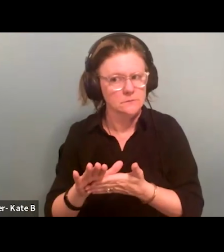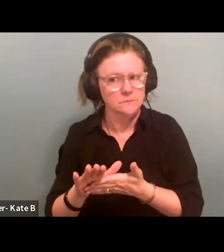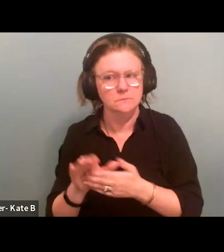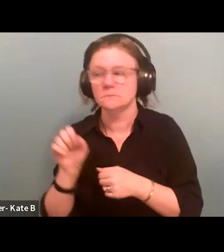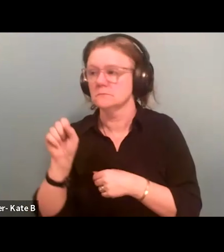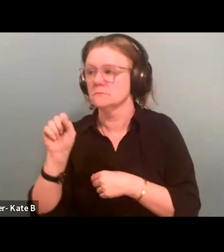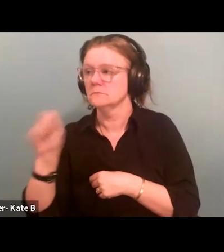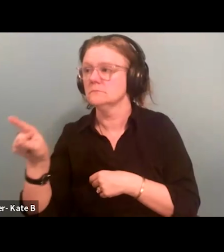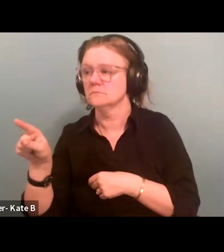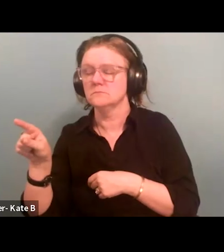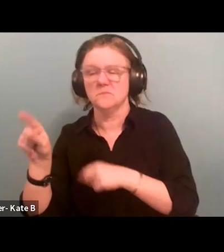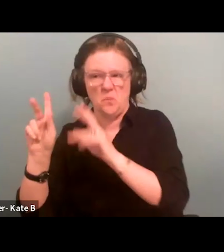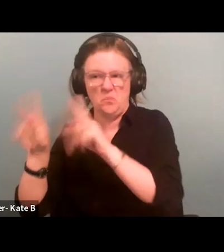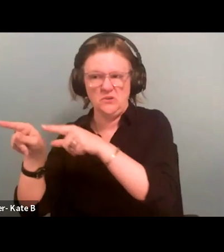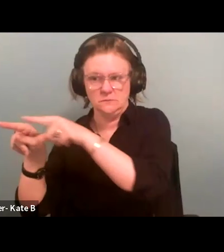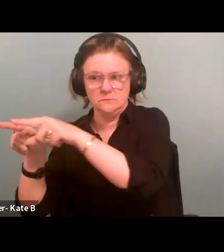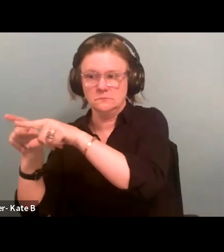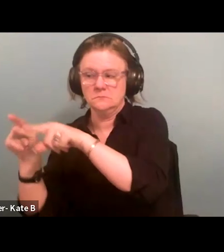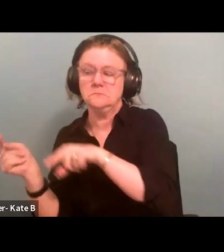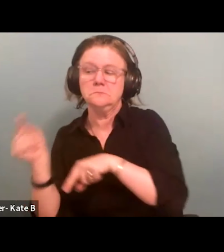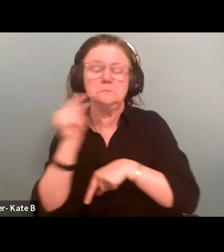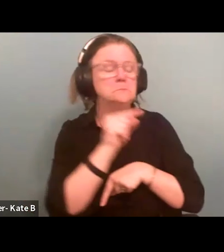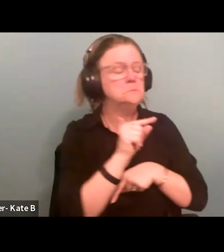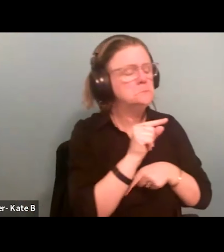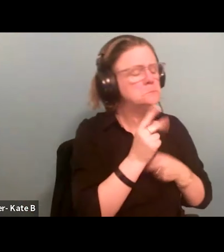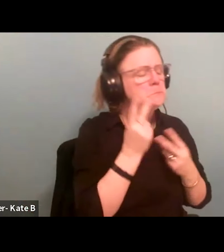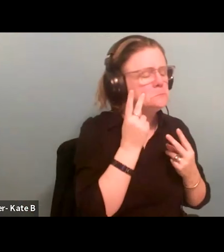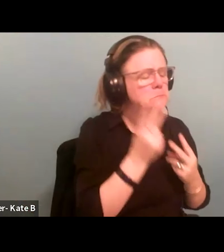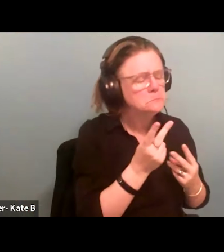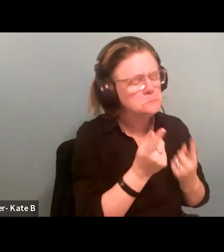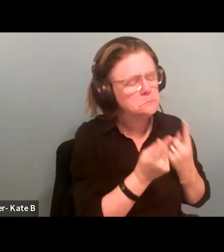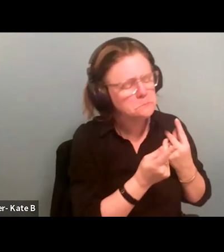someone locally who will be able to go out and see that individual.